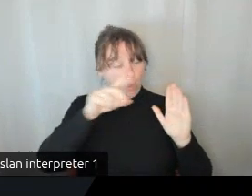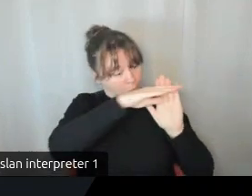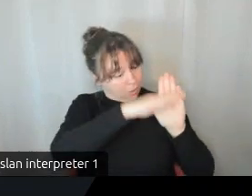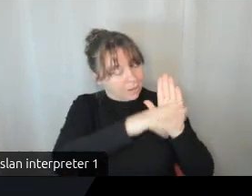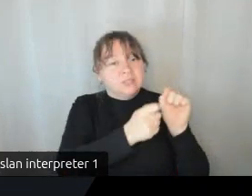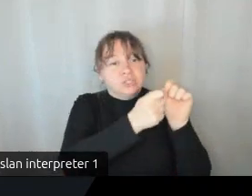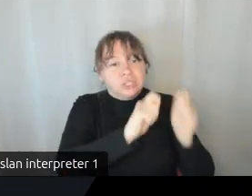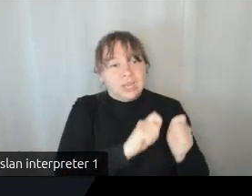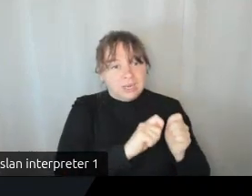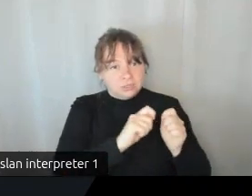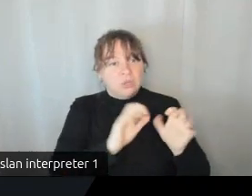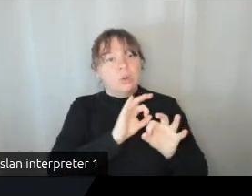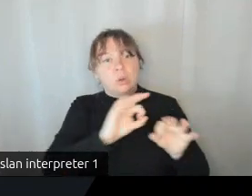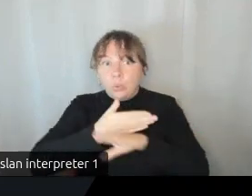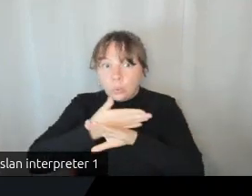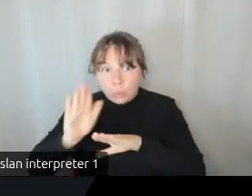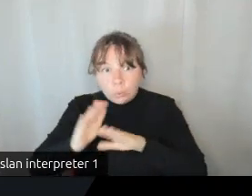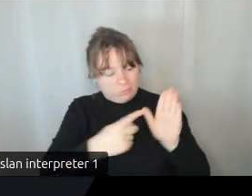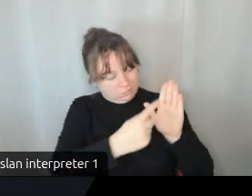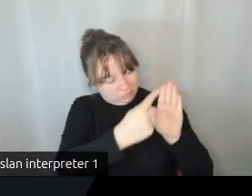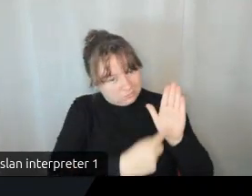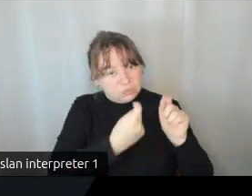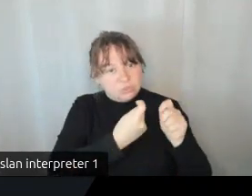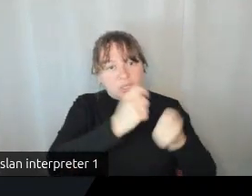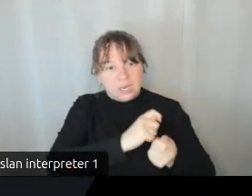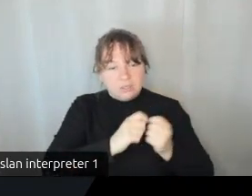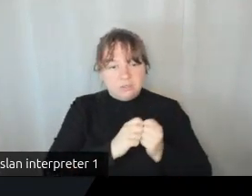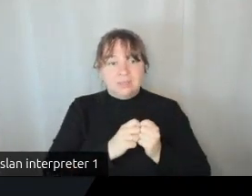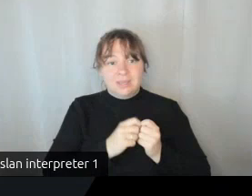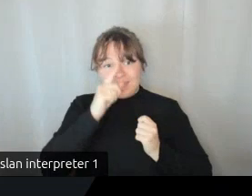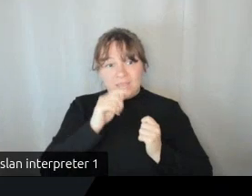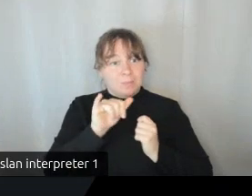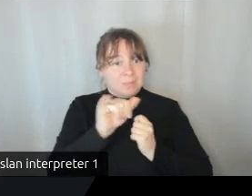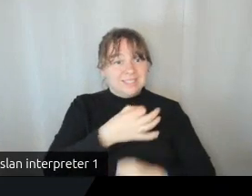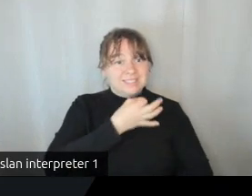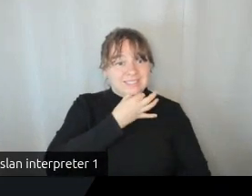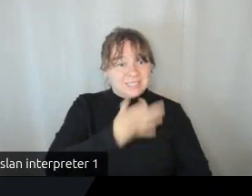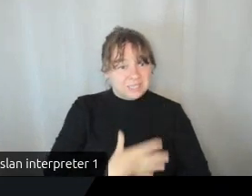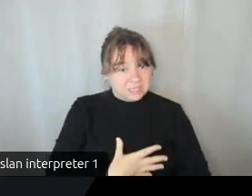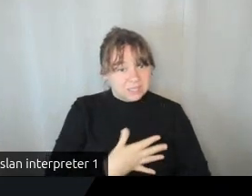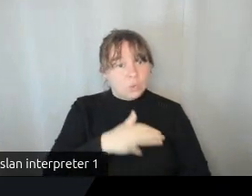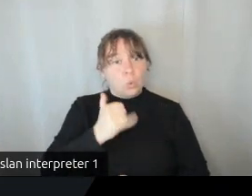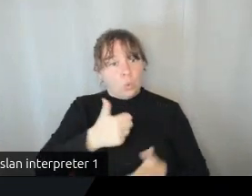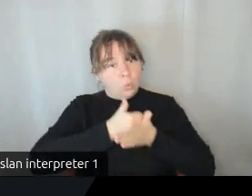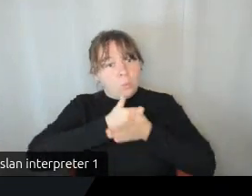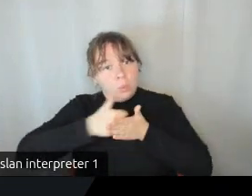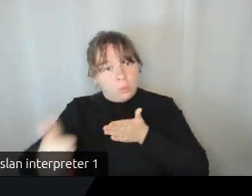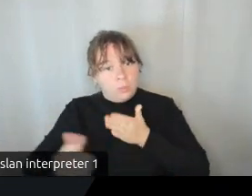order can be in a temporary or a permanent order form. So the changes that we can request